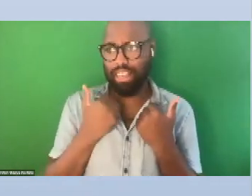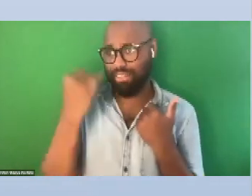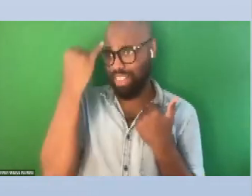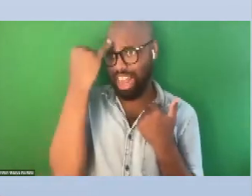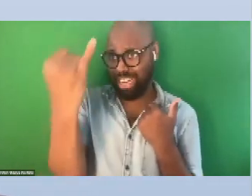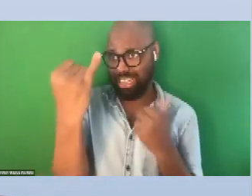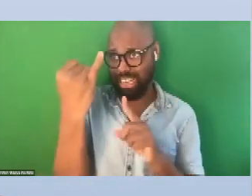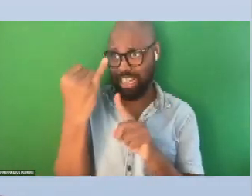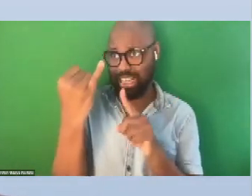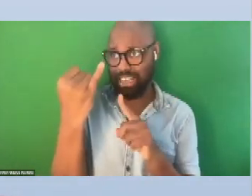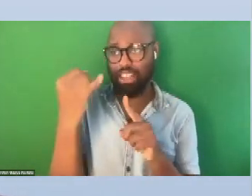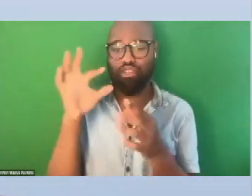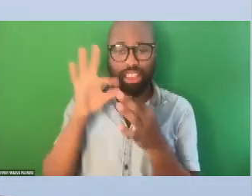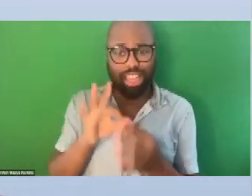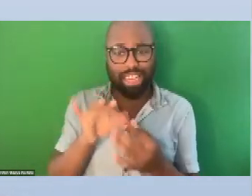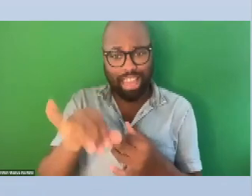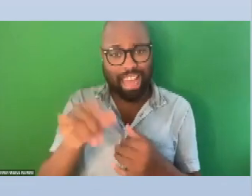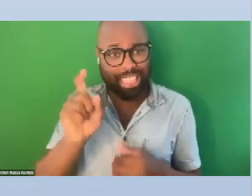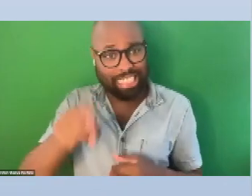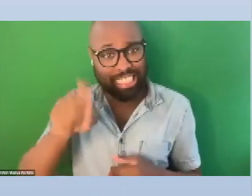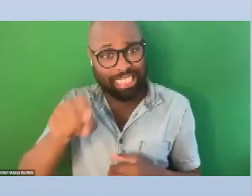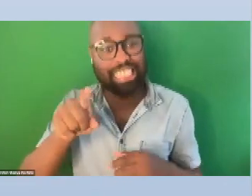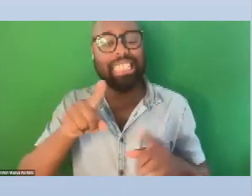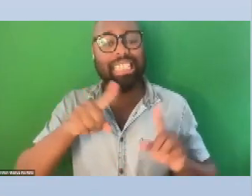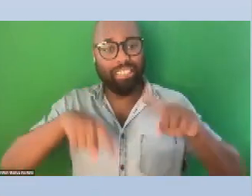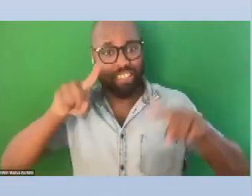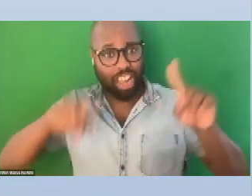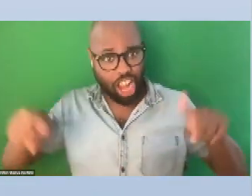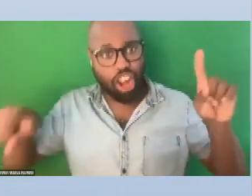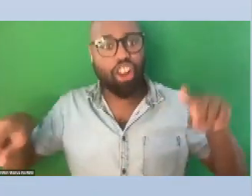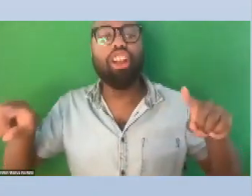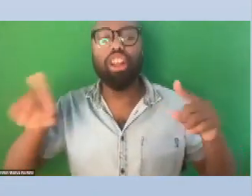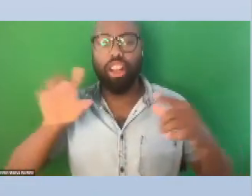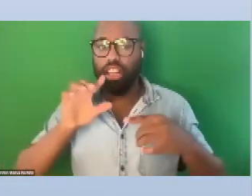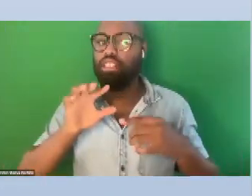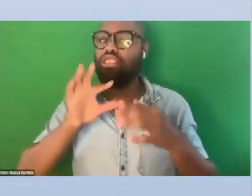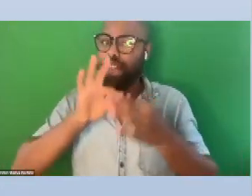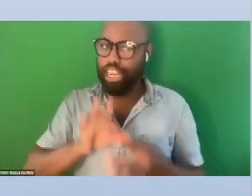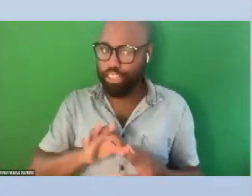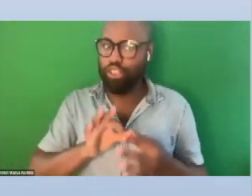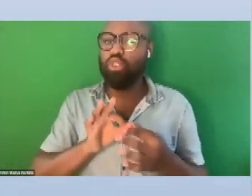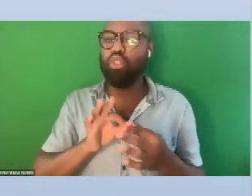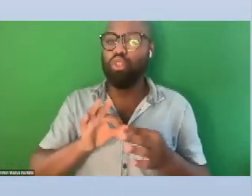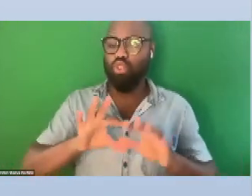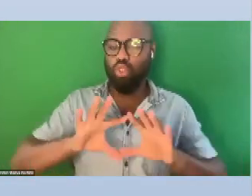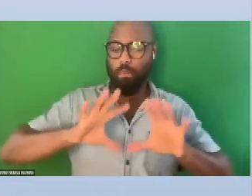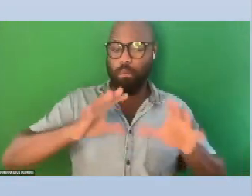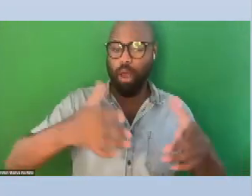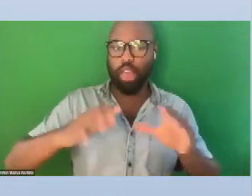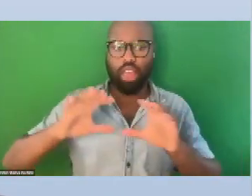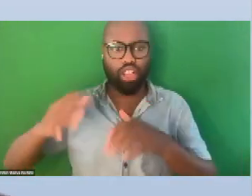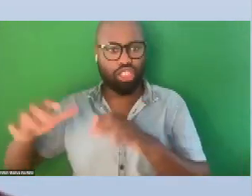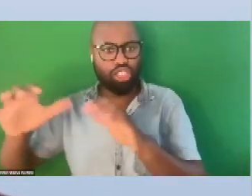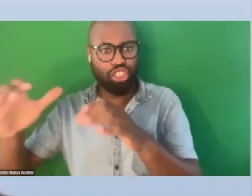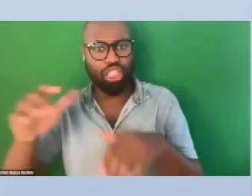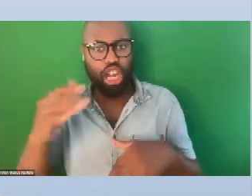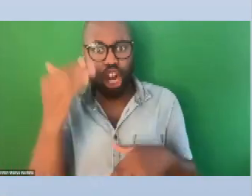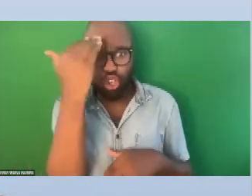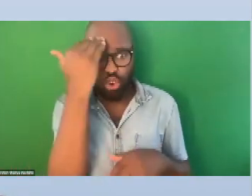The needs vary amongst populations to know those things and to train and embed